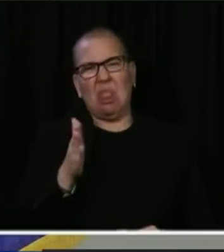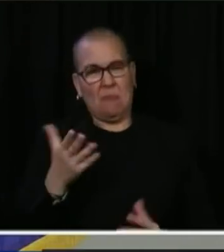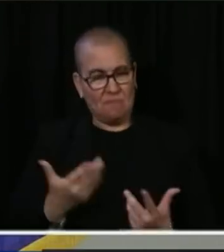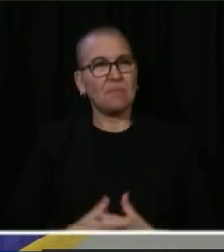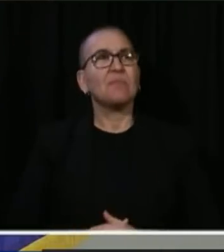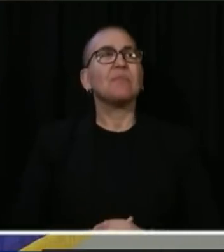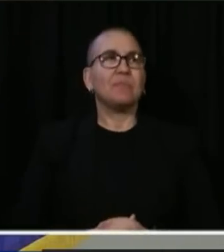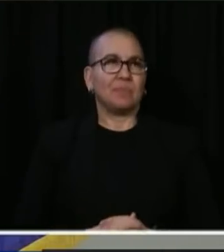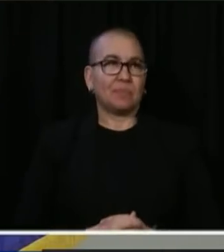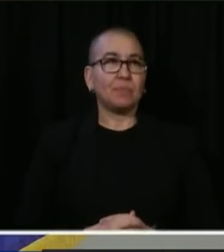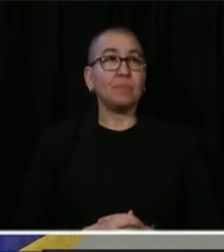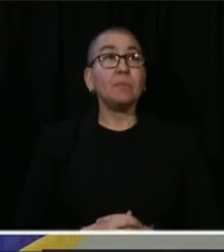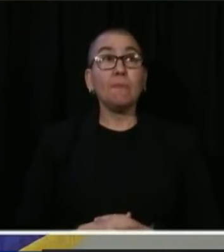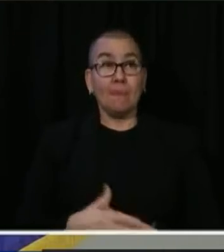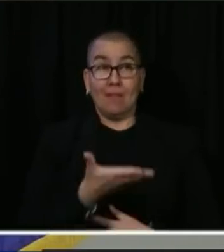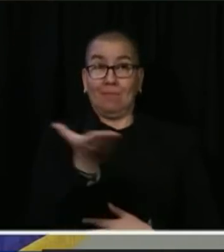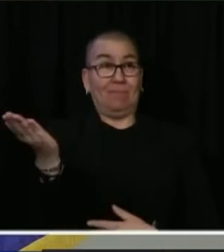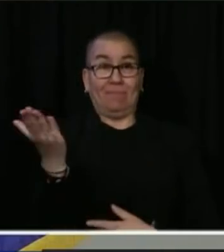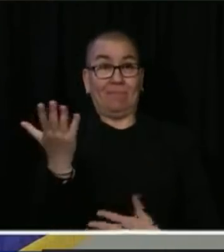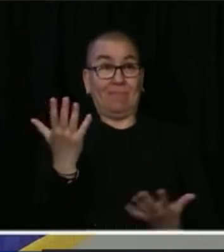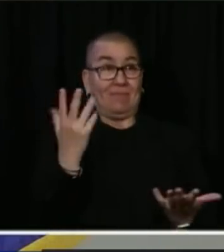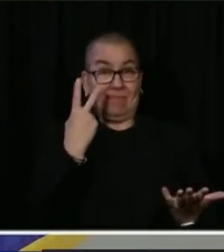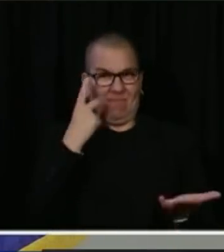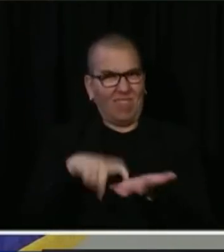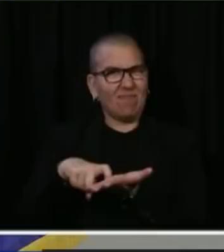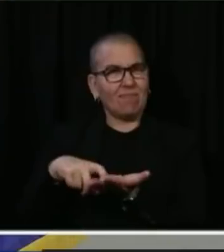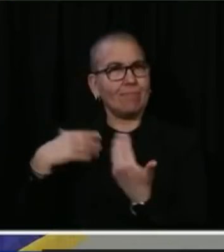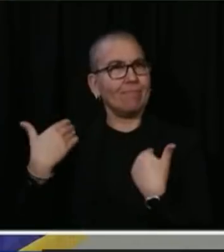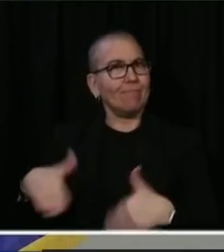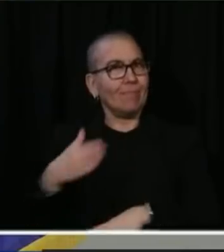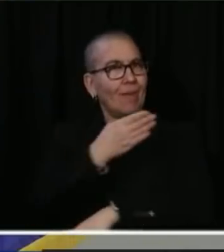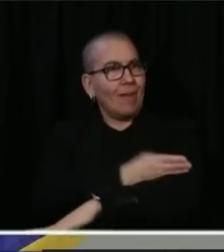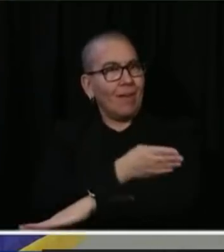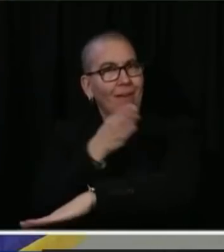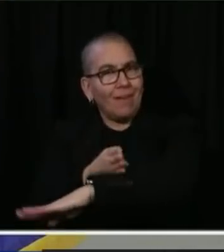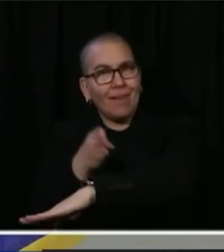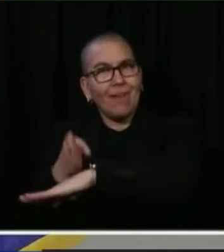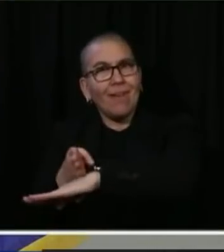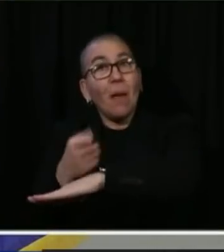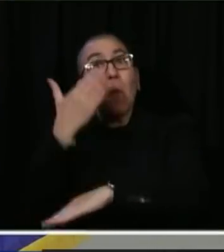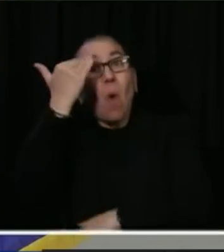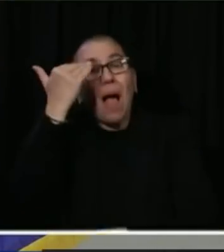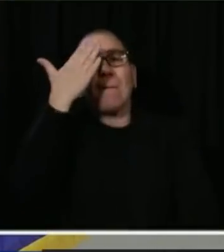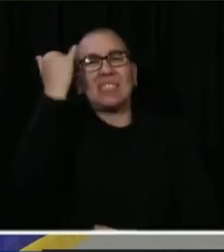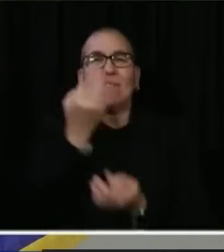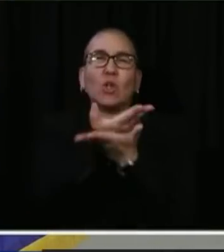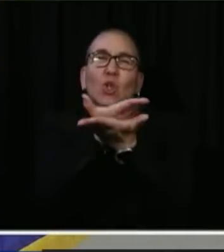BEYOND WHAT WE SAW IN NOVEMBER